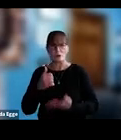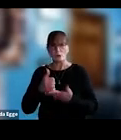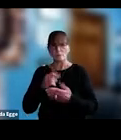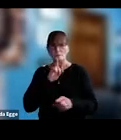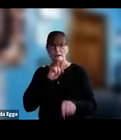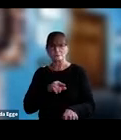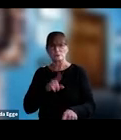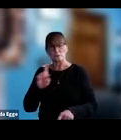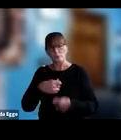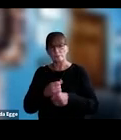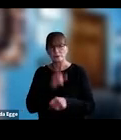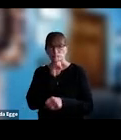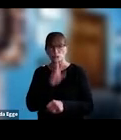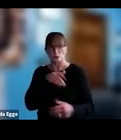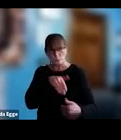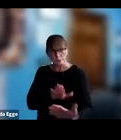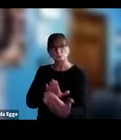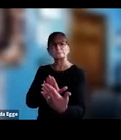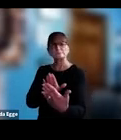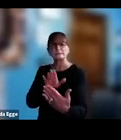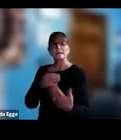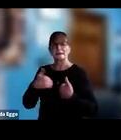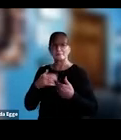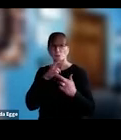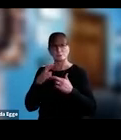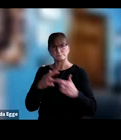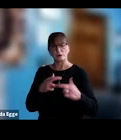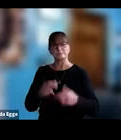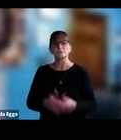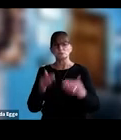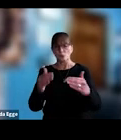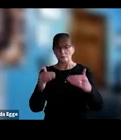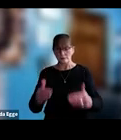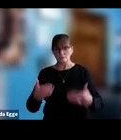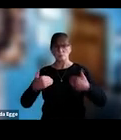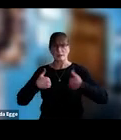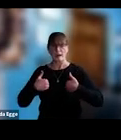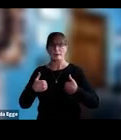but we'll make sure we have a response. So next we have, and I think we're getting back